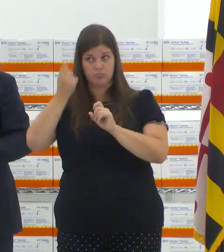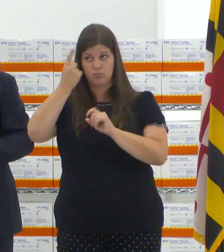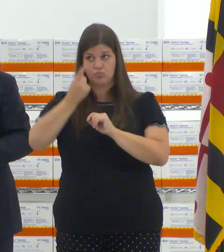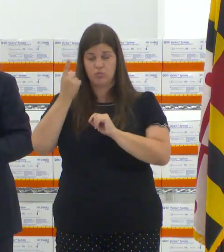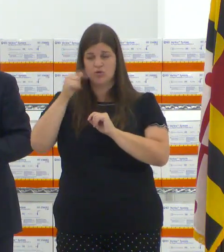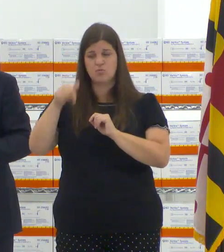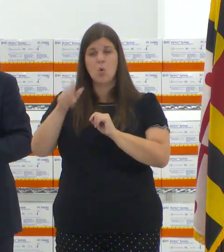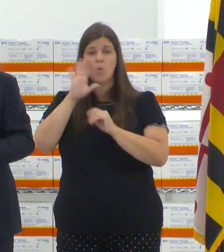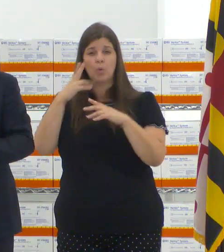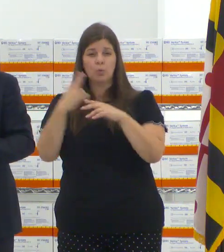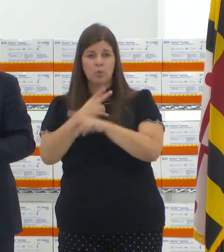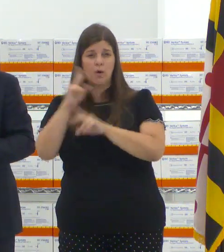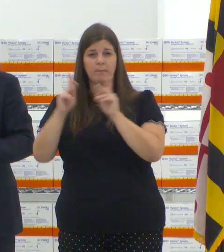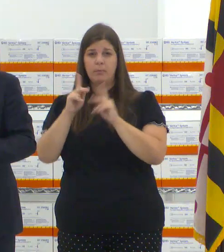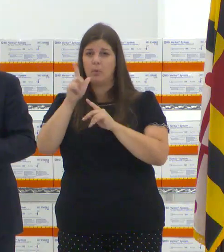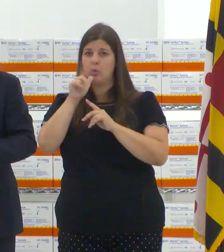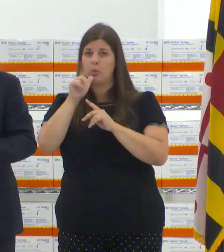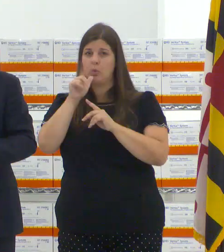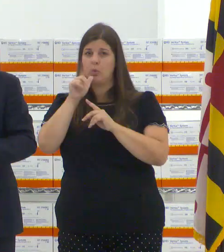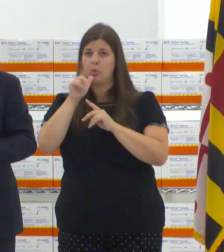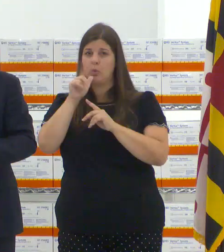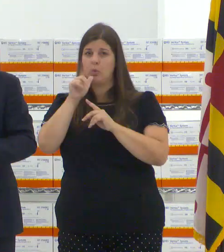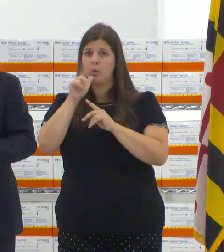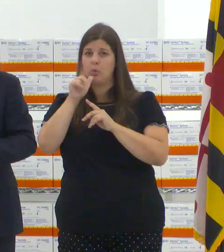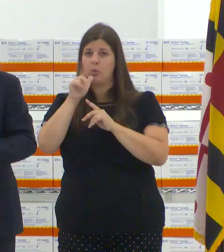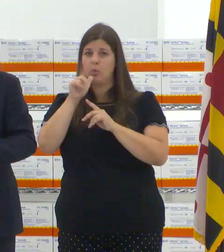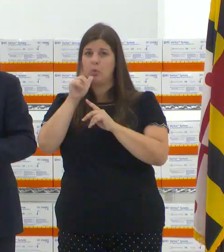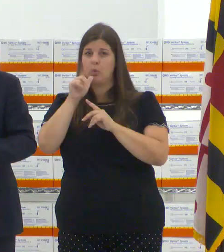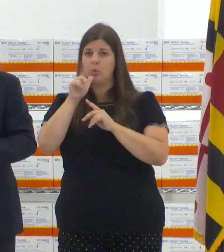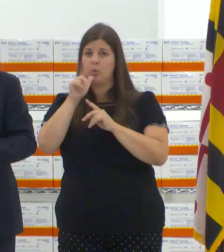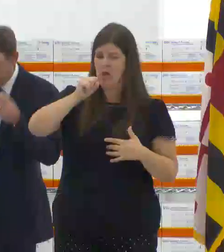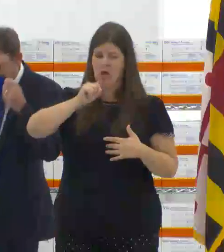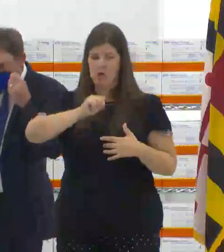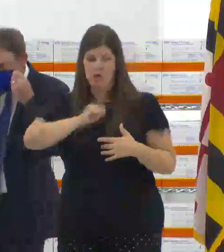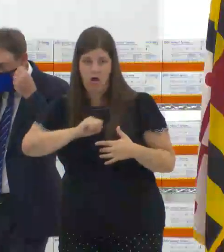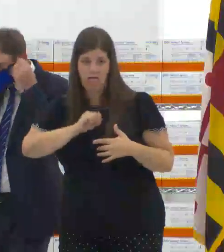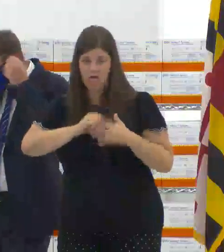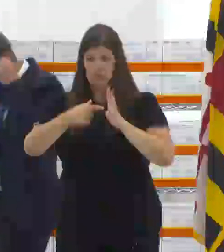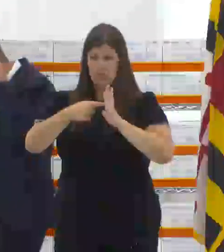So both have got a role in clinical utility, but this point-of-care one that's been announced today is